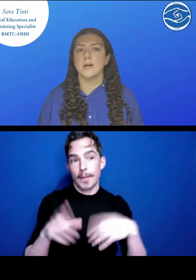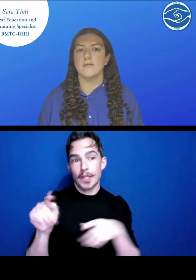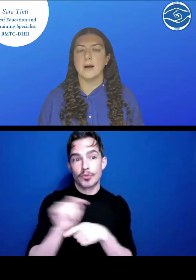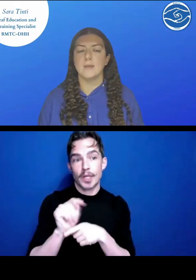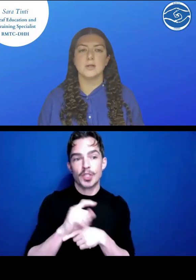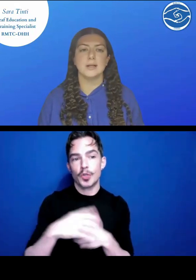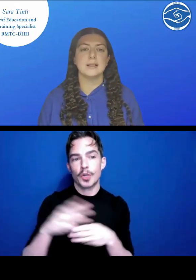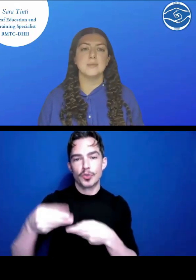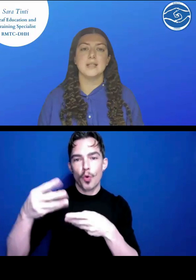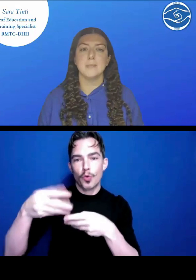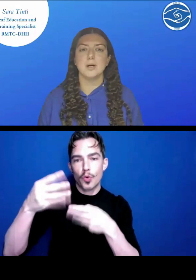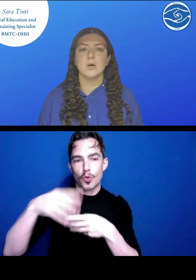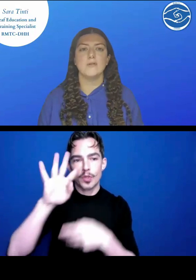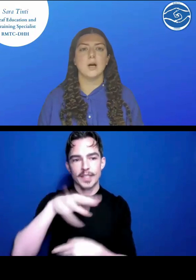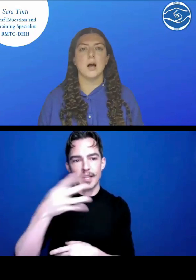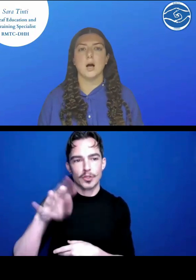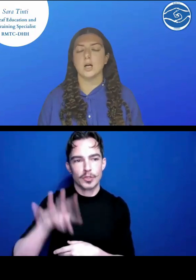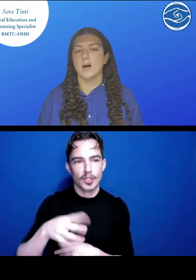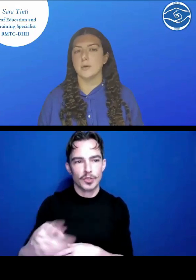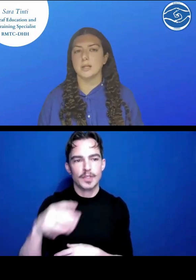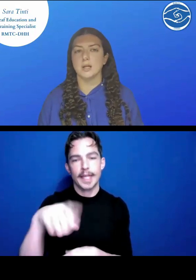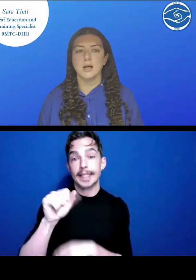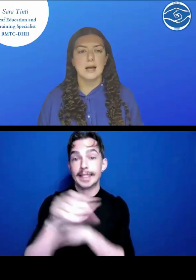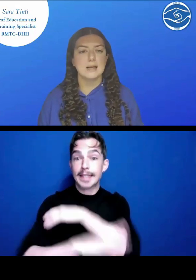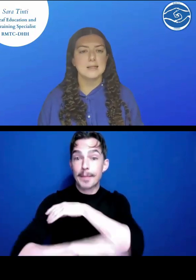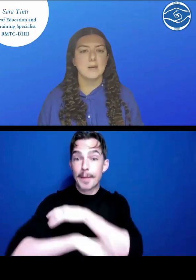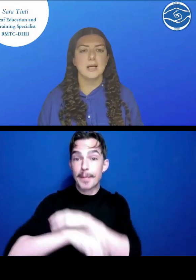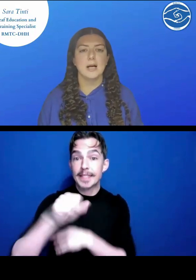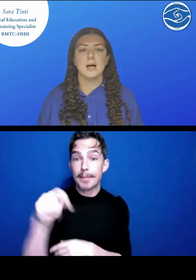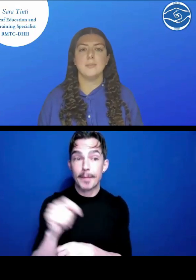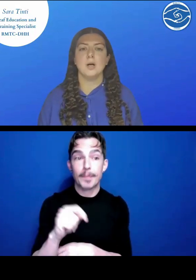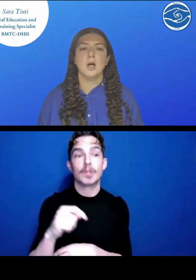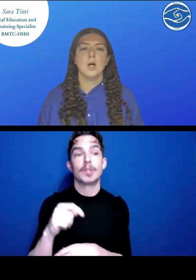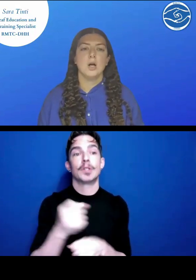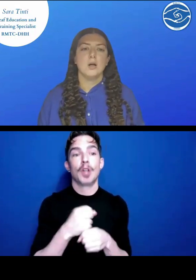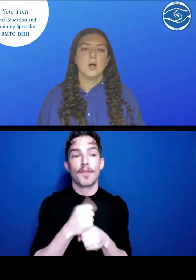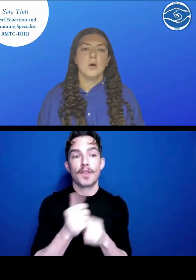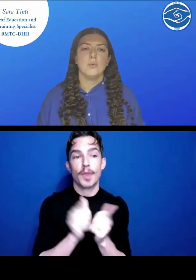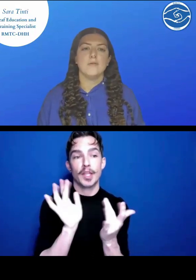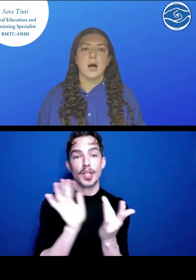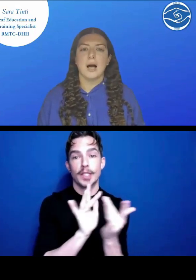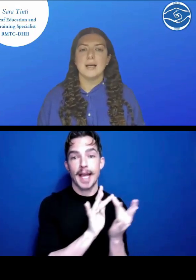to go in and find them. So, like September, we've got our coffee with the contacts coming up. We've